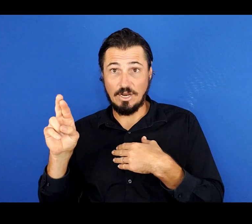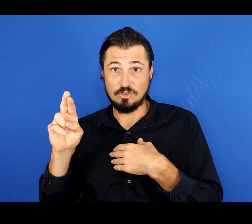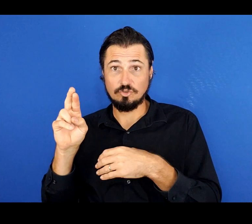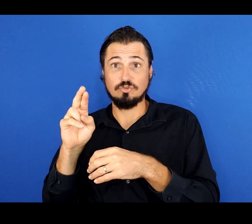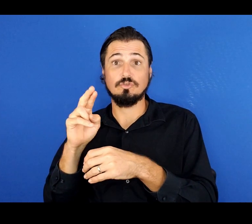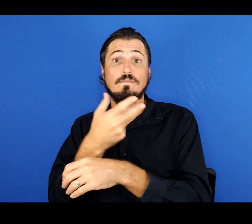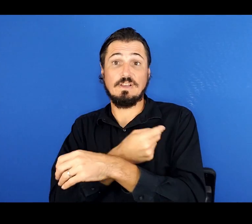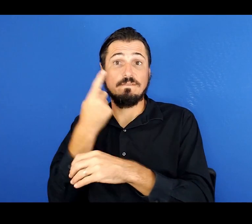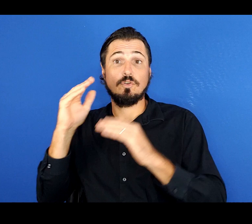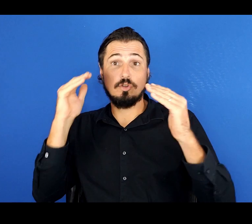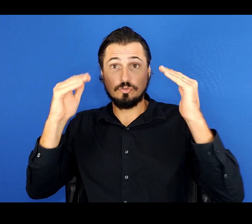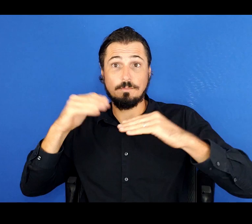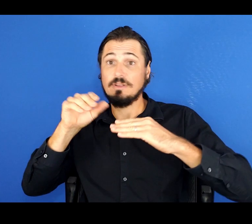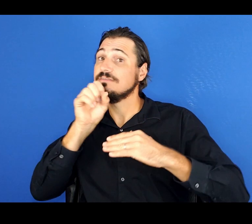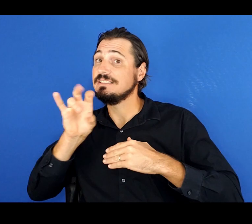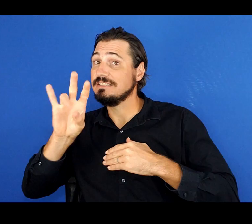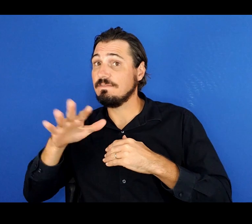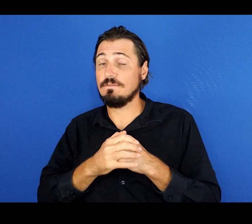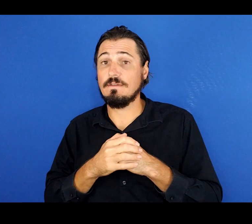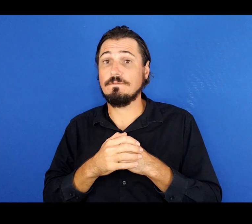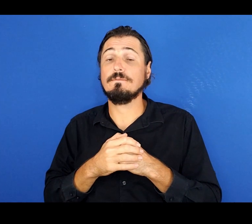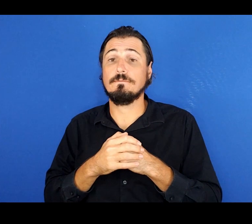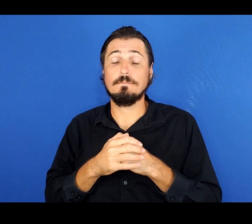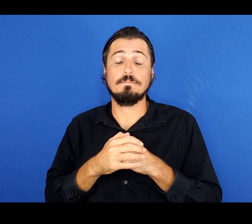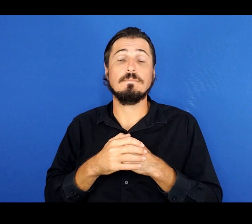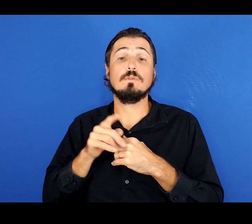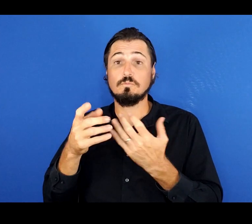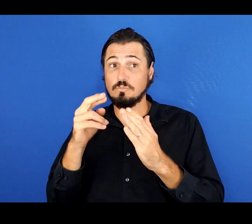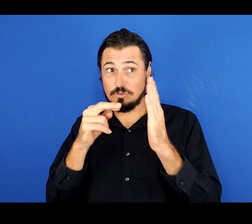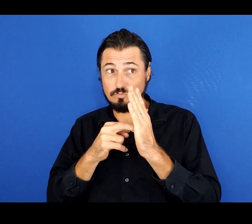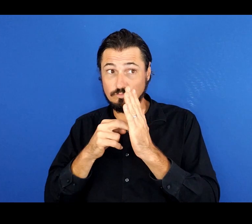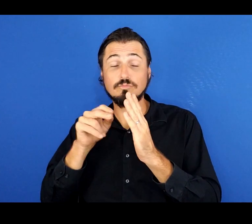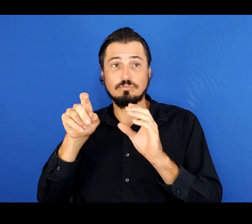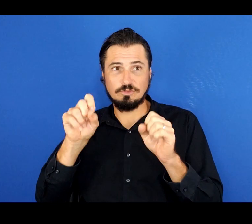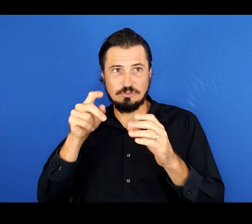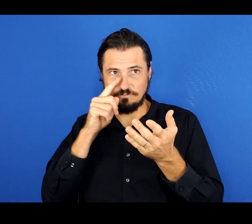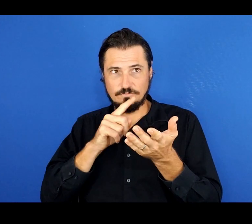required. To register, please visit kauai.hhsc.org.